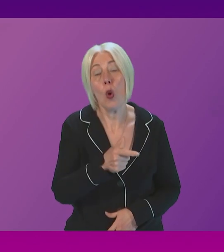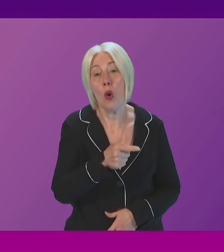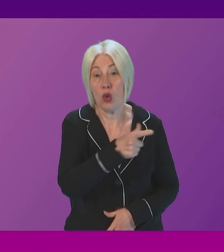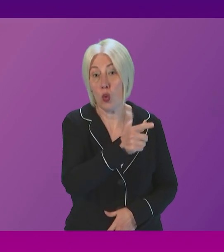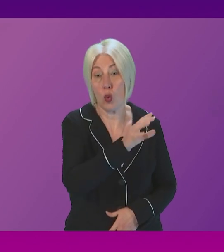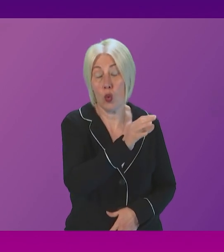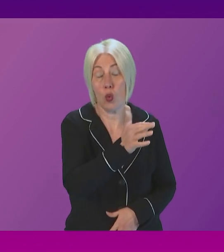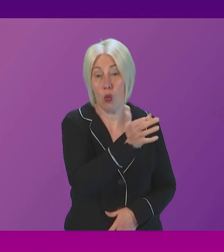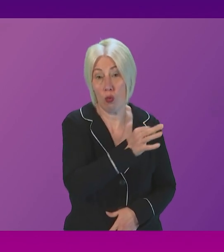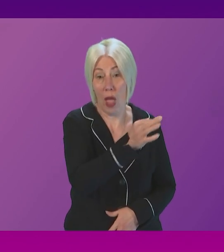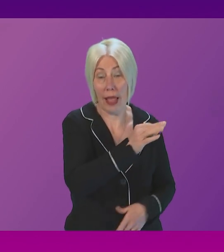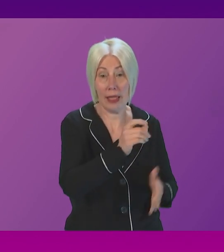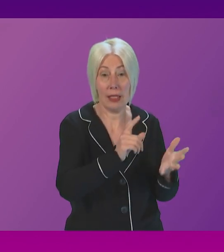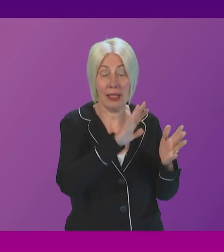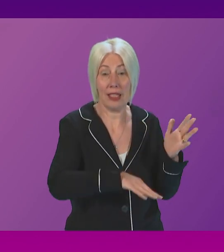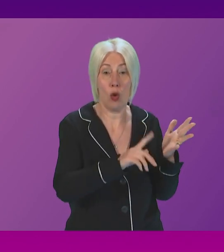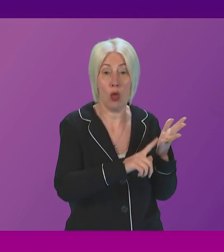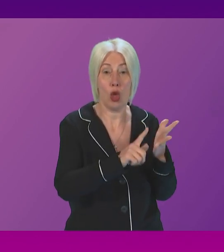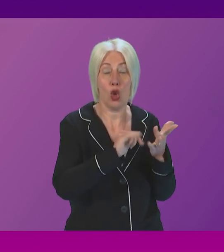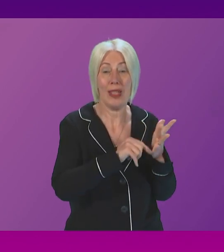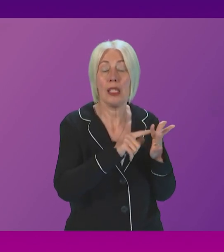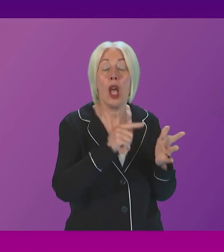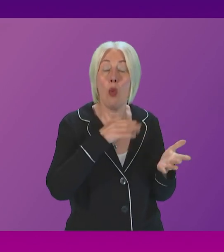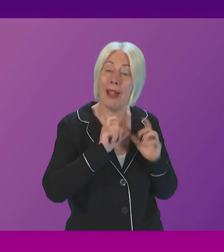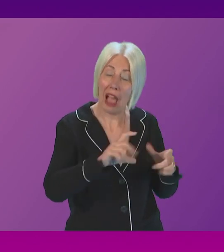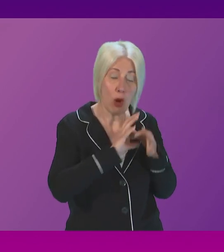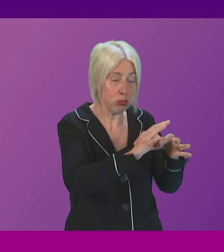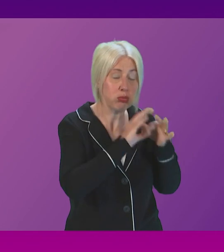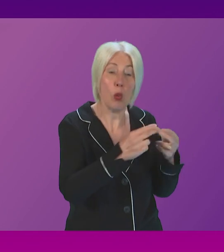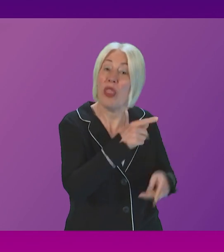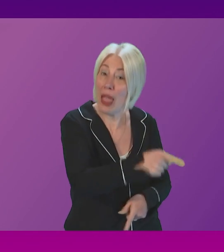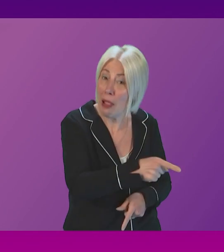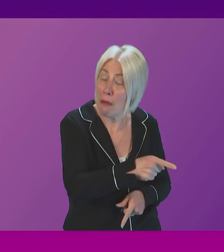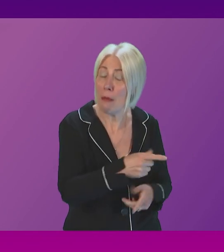of South Uist. We will continue to engage with the communities of South Uist and,